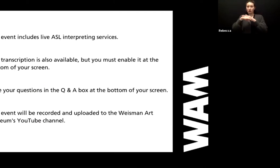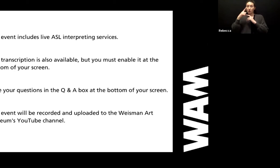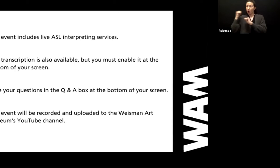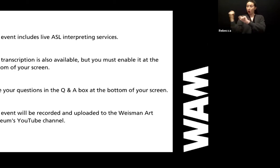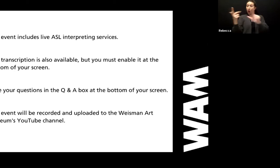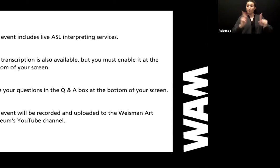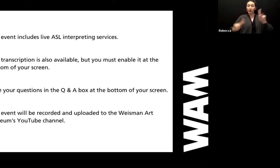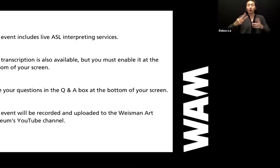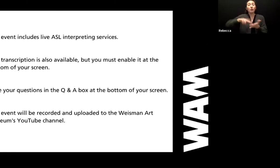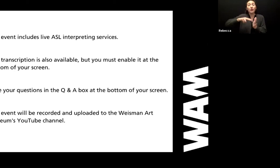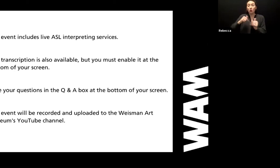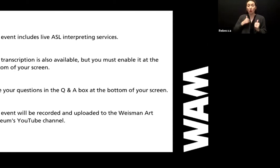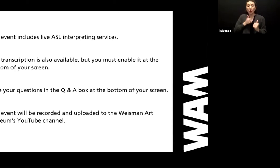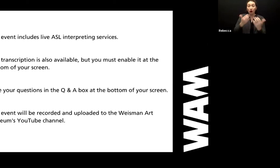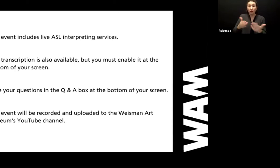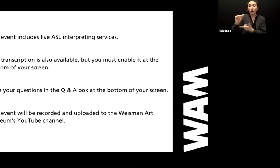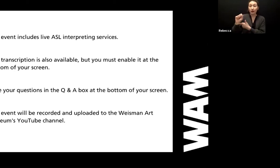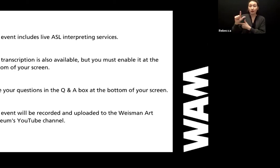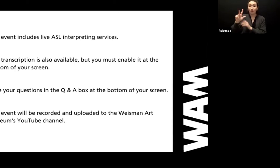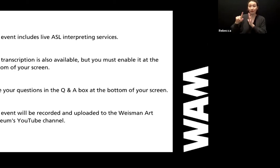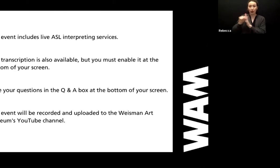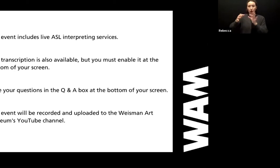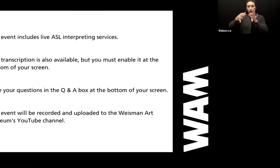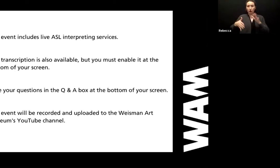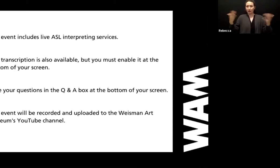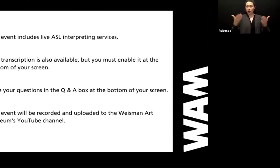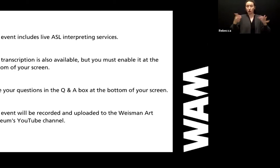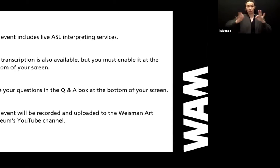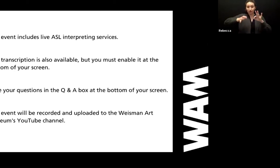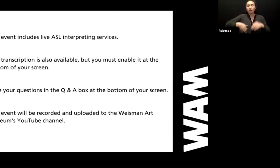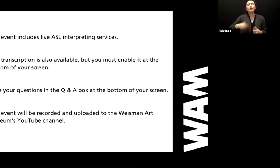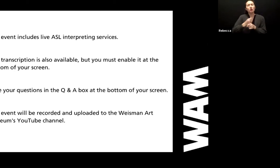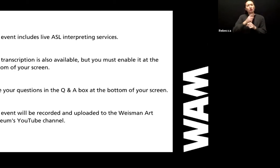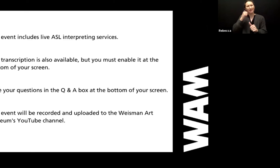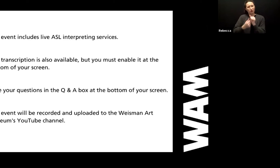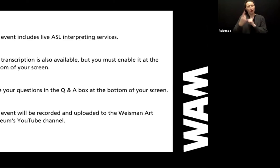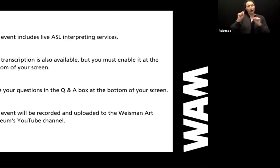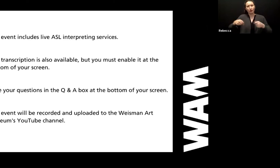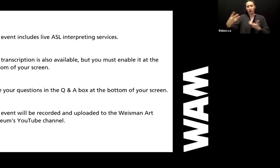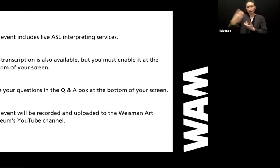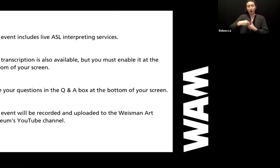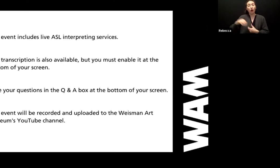and ASL video interpreters, so all may participate. During the screen share, if the ASL video